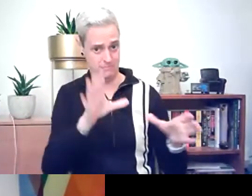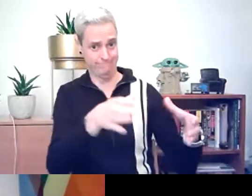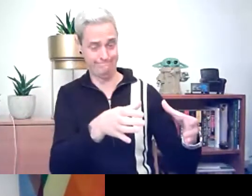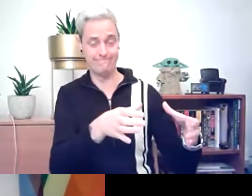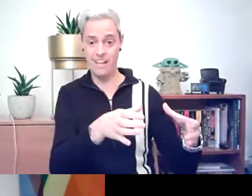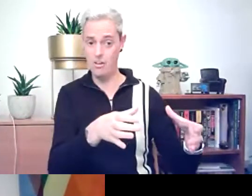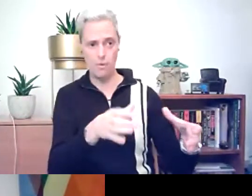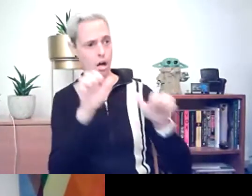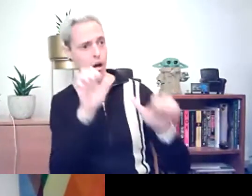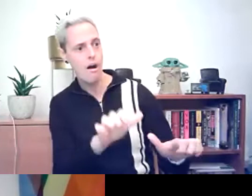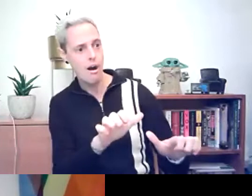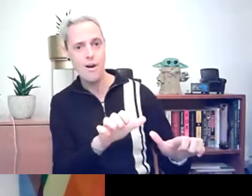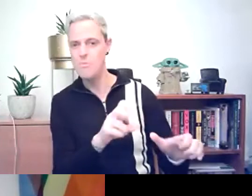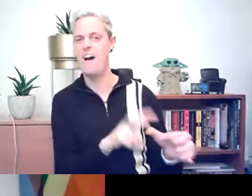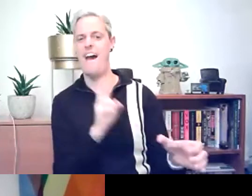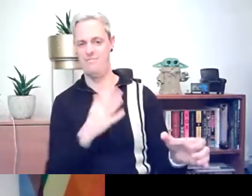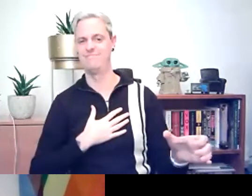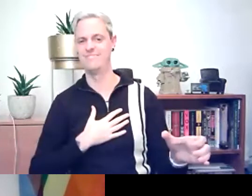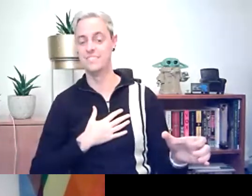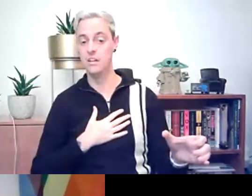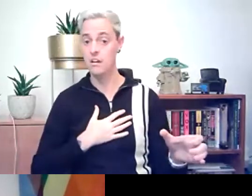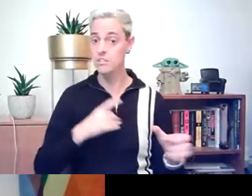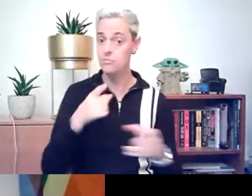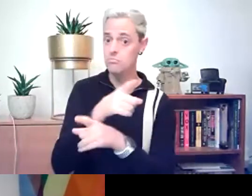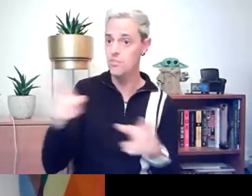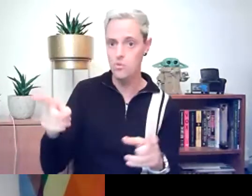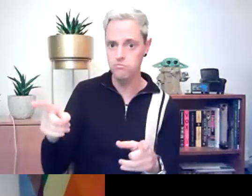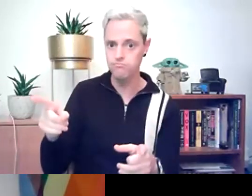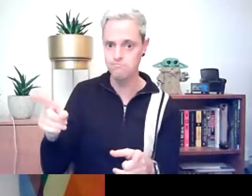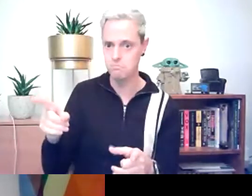really. And the most important thing that a lot of these groups that are coming up and